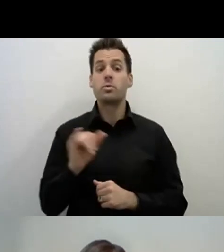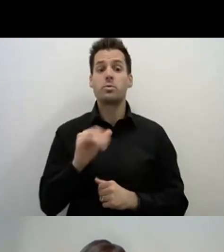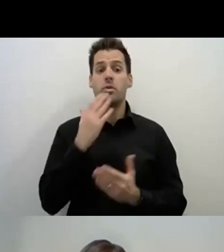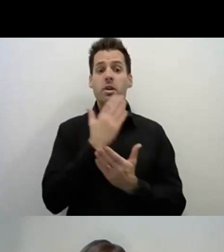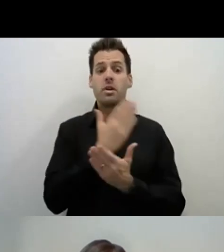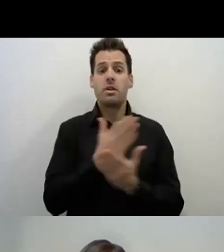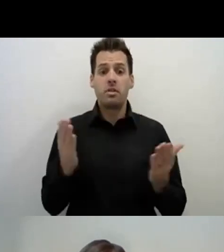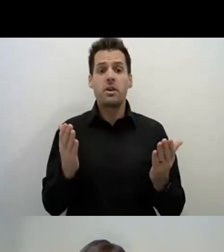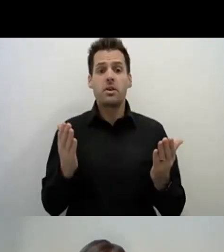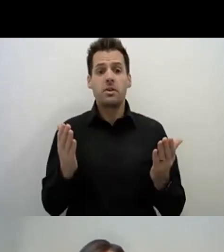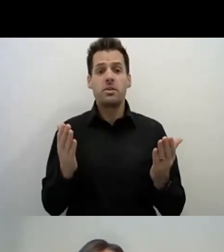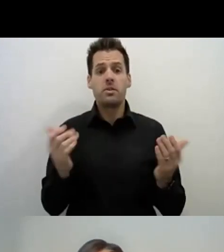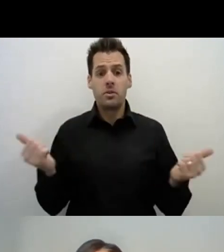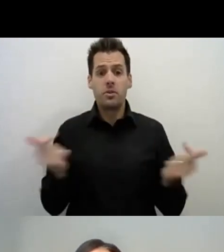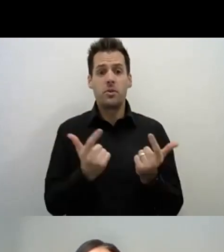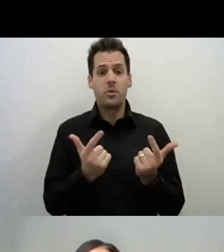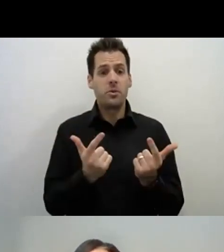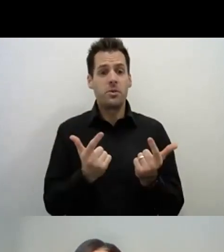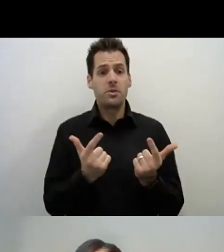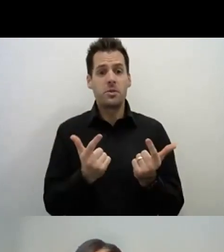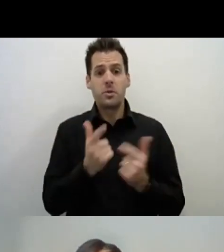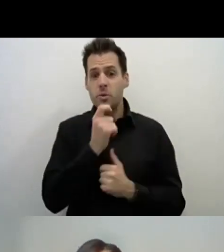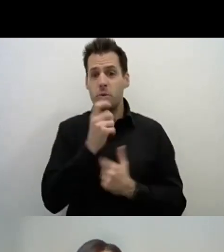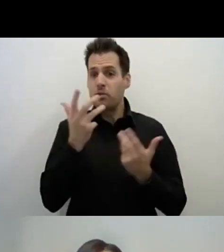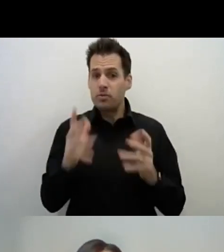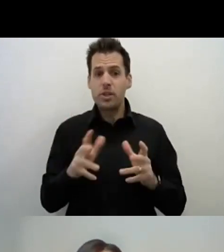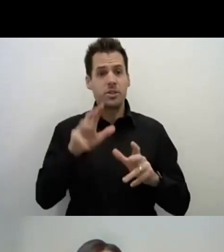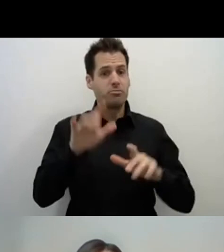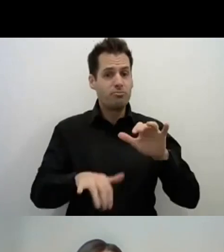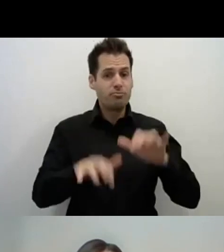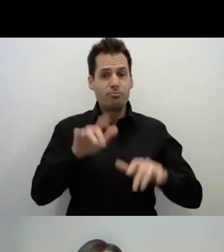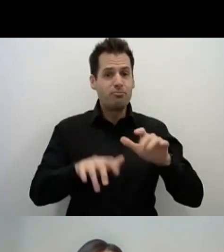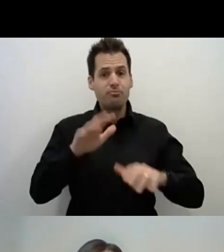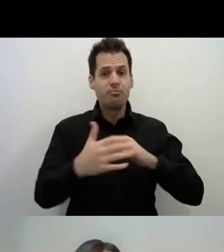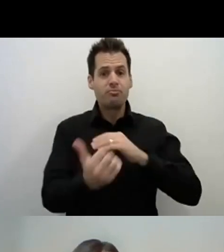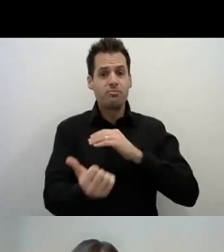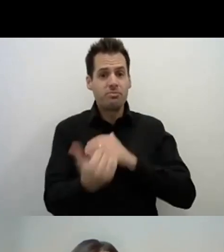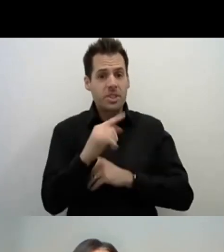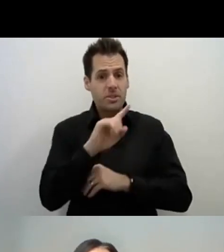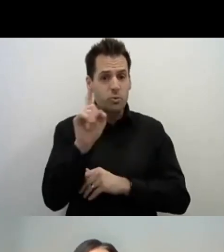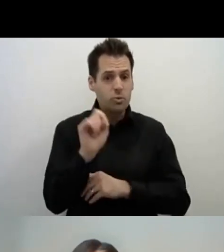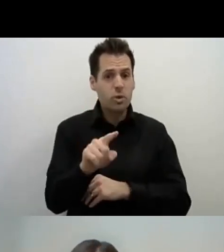the all of the people who have um typed a question who are in the question and answer box in the chat